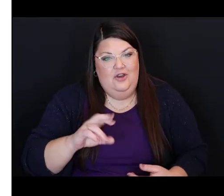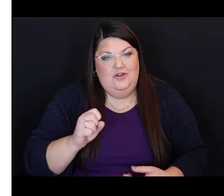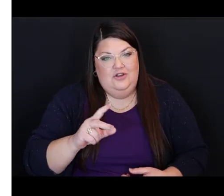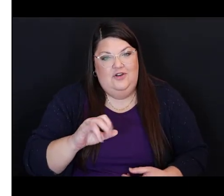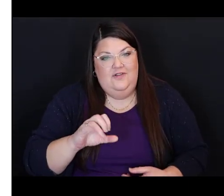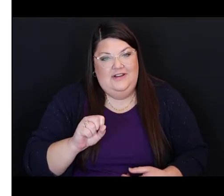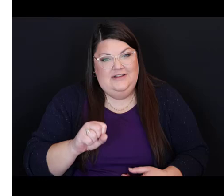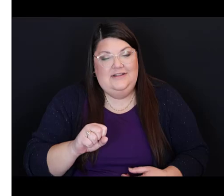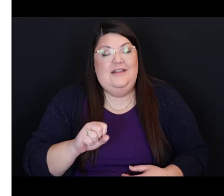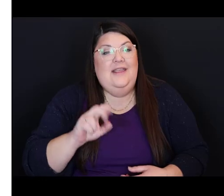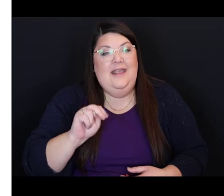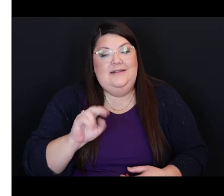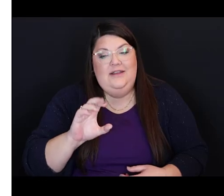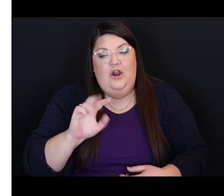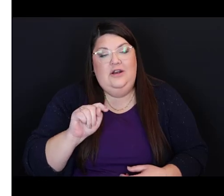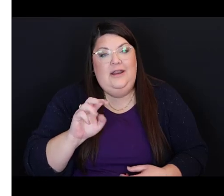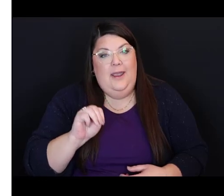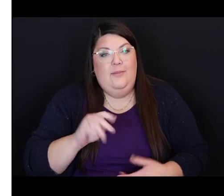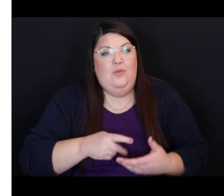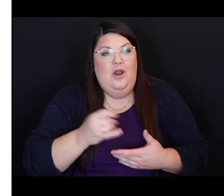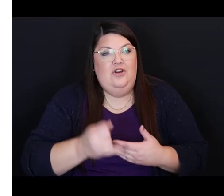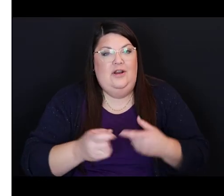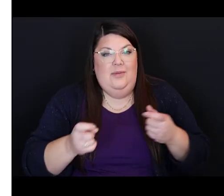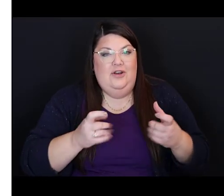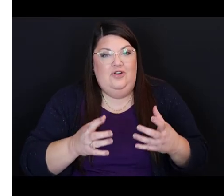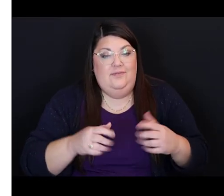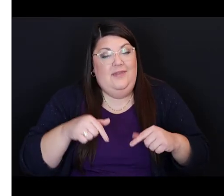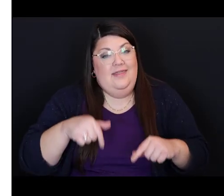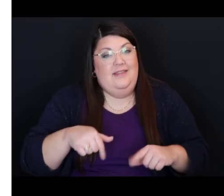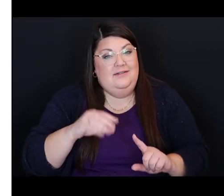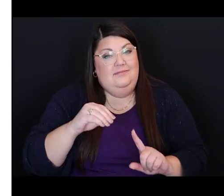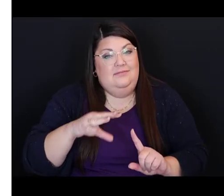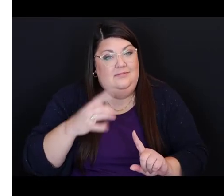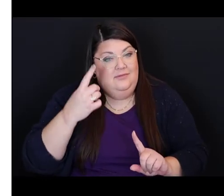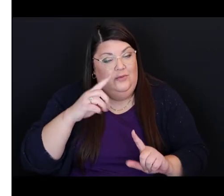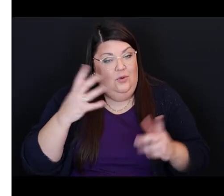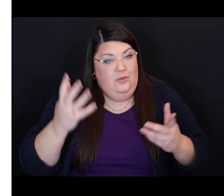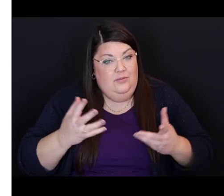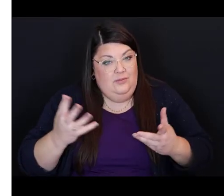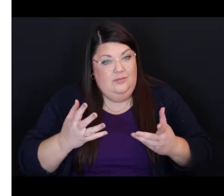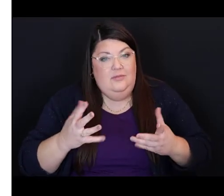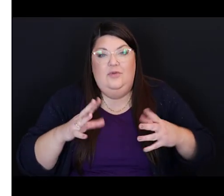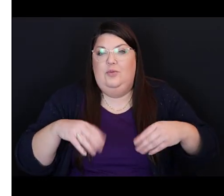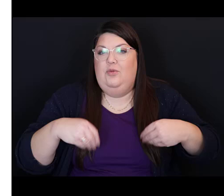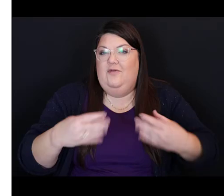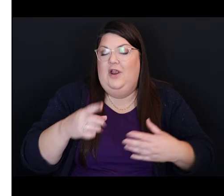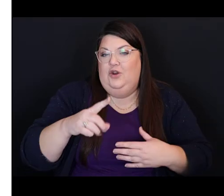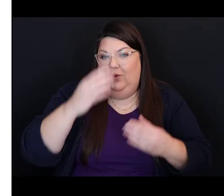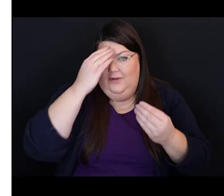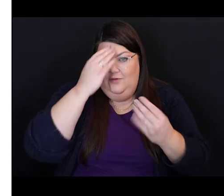the NCRTM project manager. This NCRTM material Spotlight is intended to provide you with